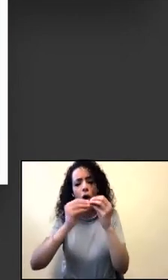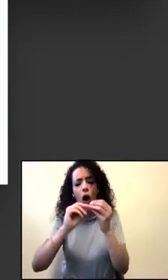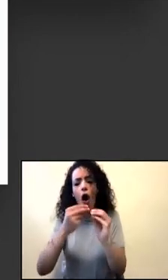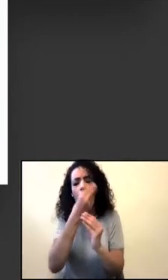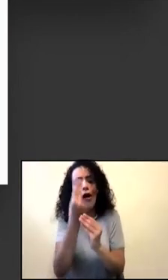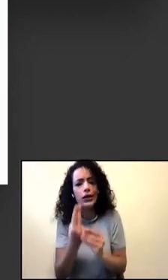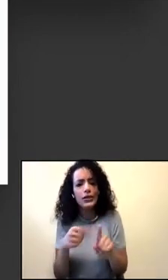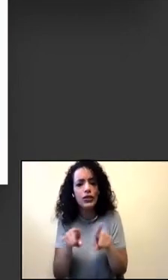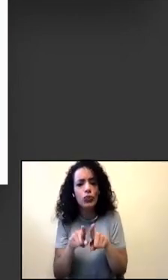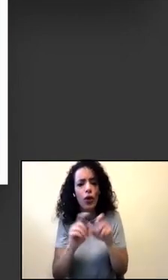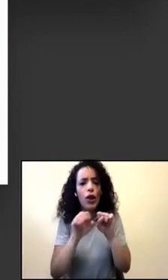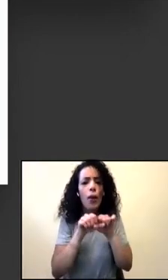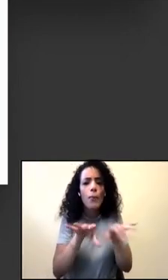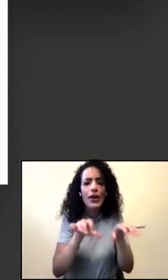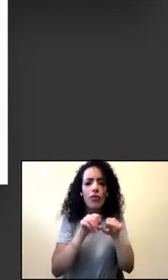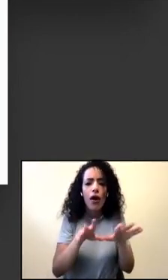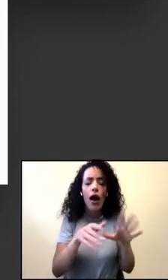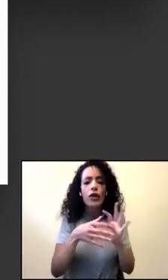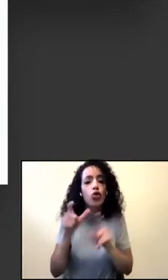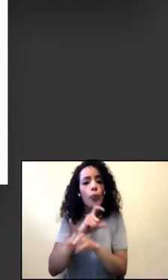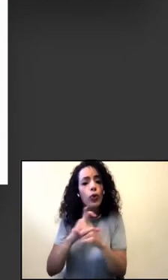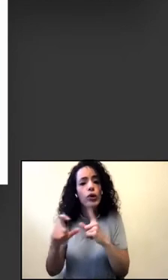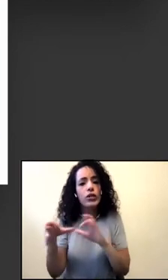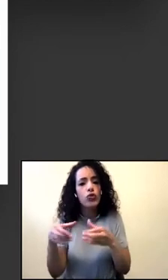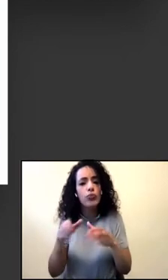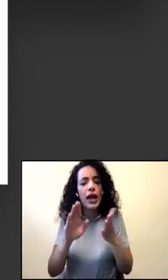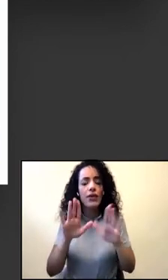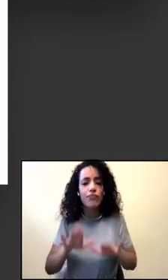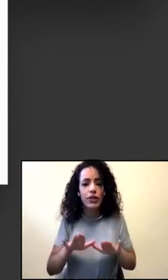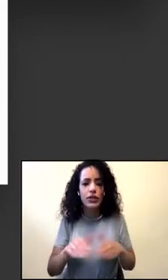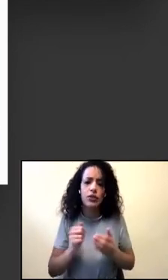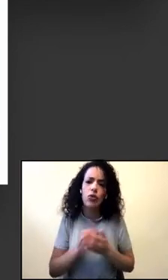So welcome to all of you and thank you so much for making the time for this conversation.